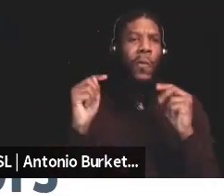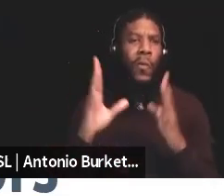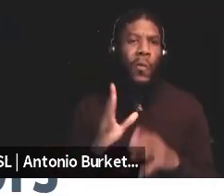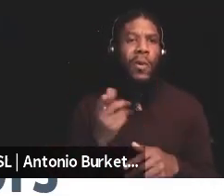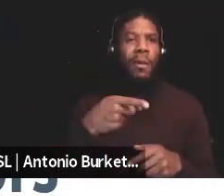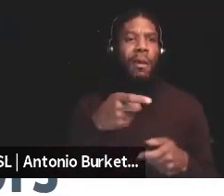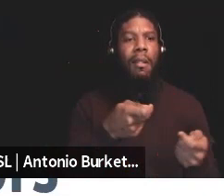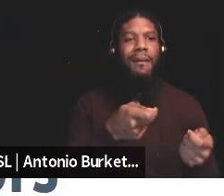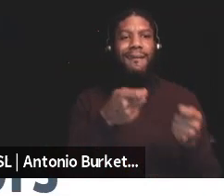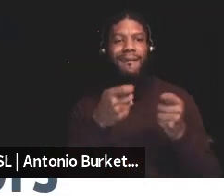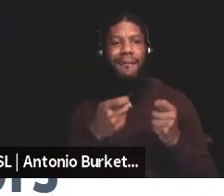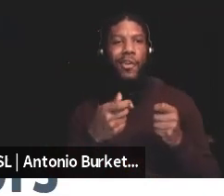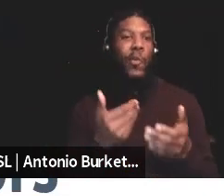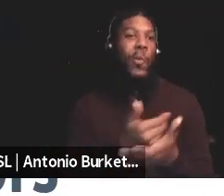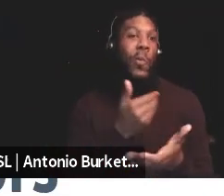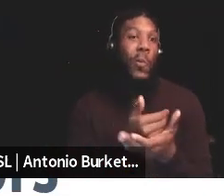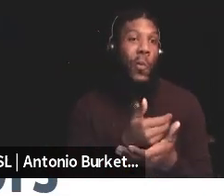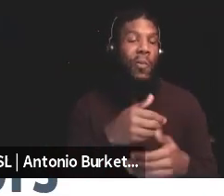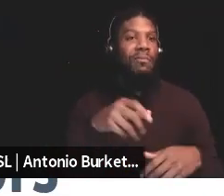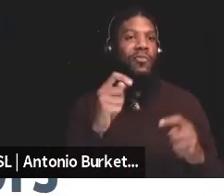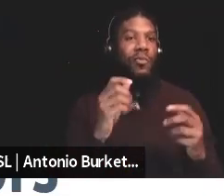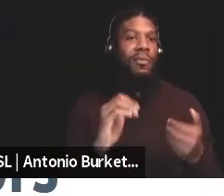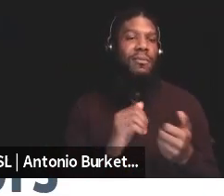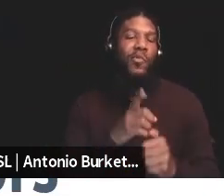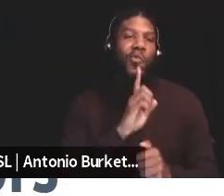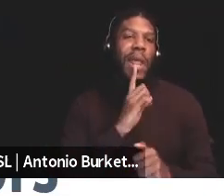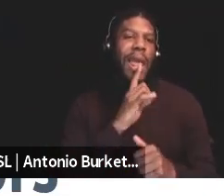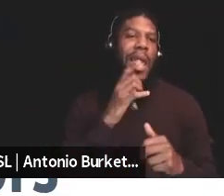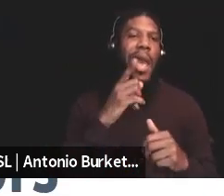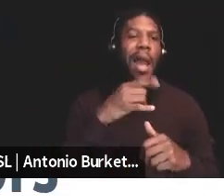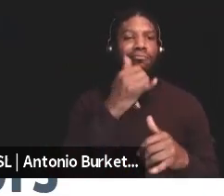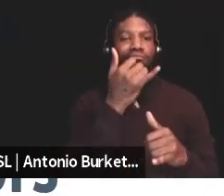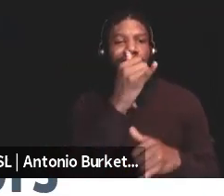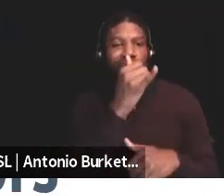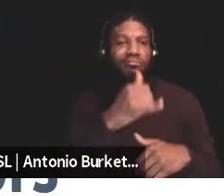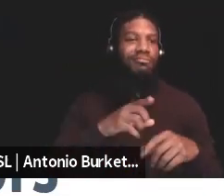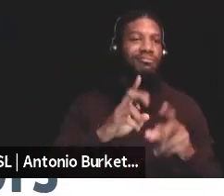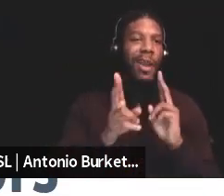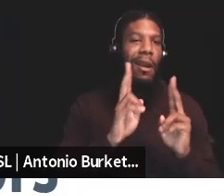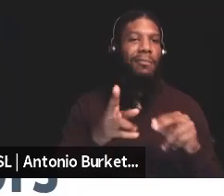even in just kind of silly day-to-day conversations. We also use Slack, and